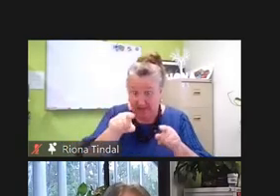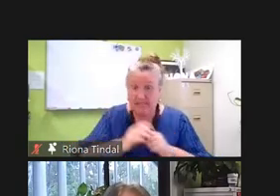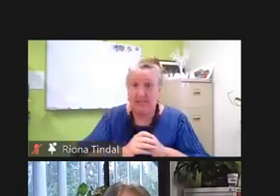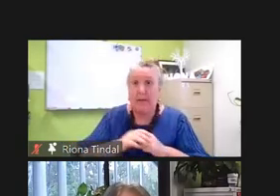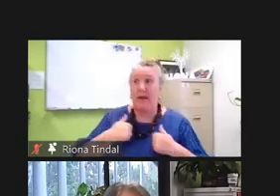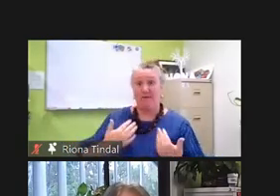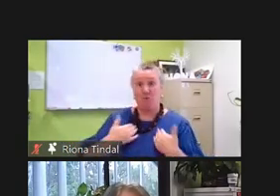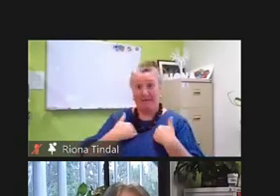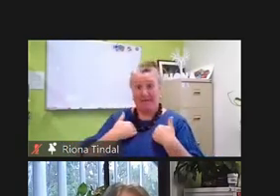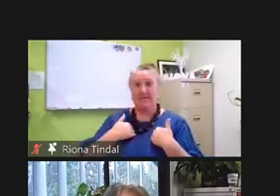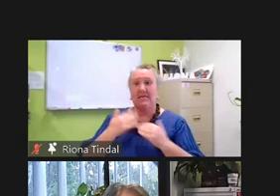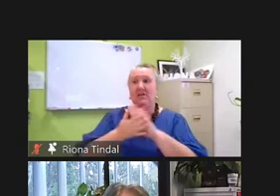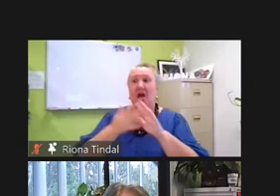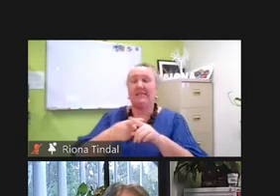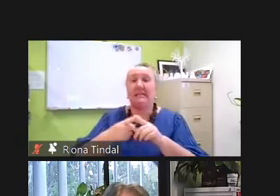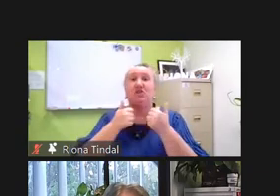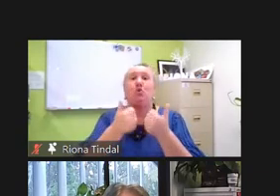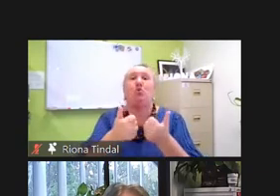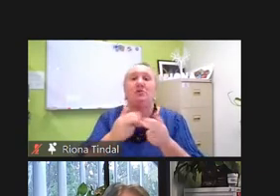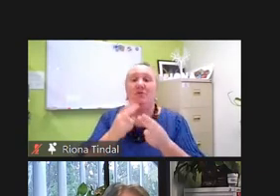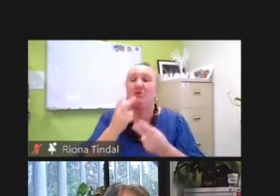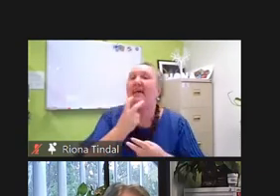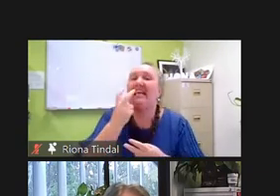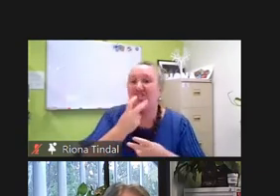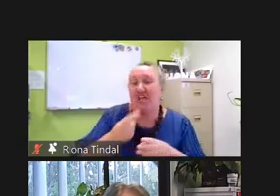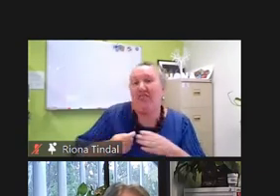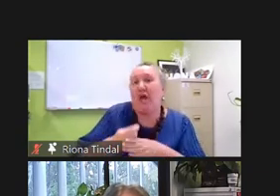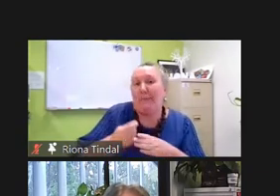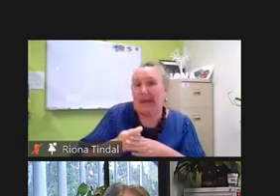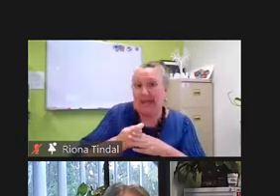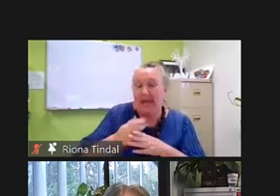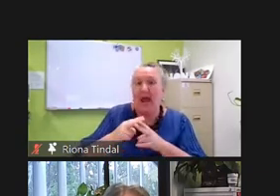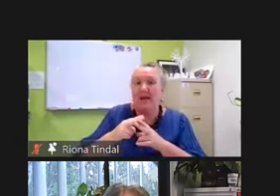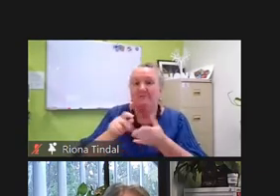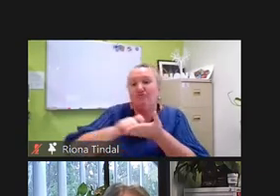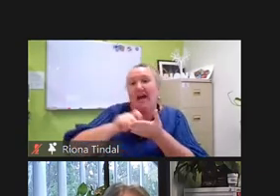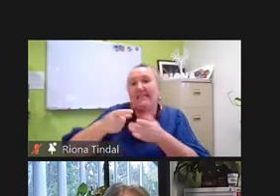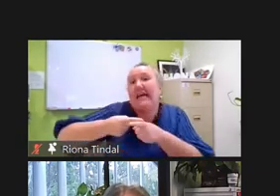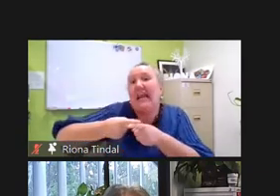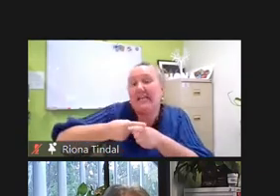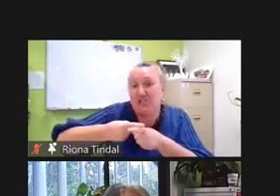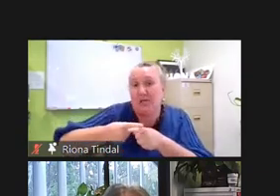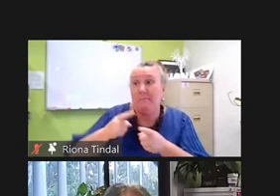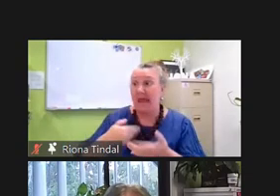but I'm not an expert on that. For me, Signed English is good for speech therapy or for